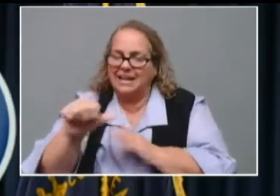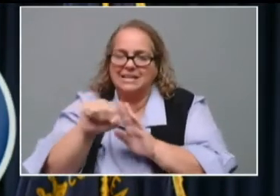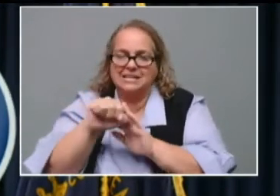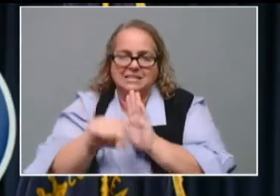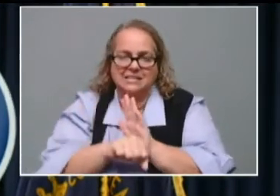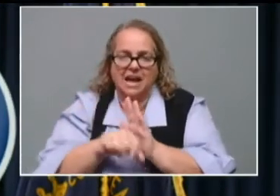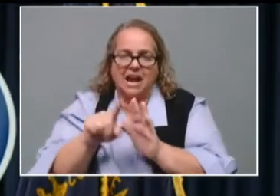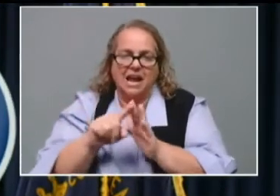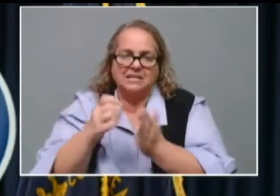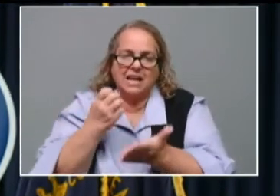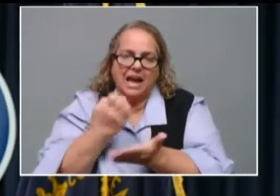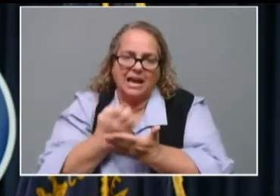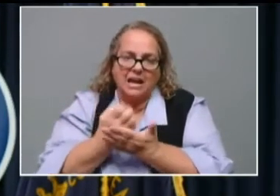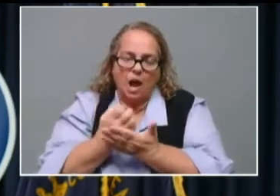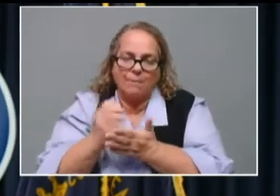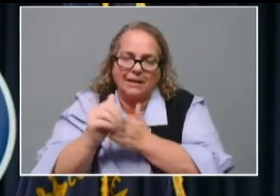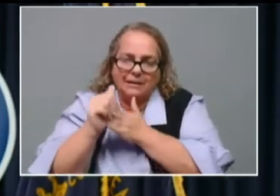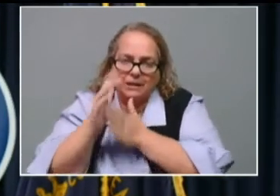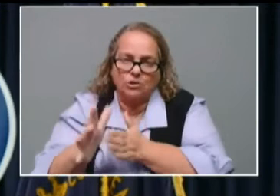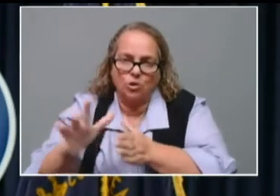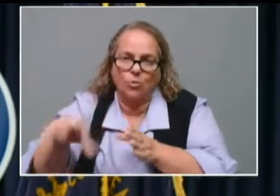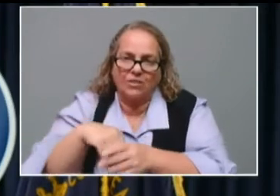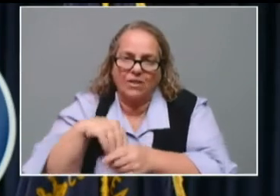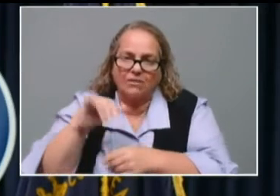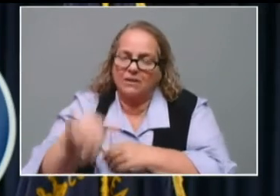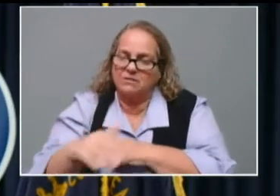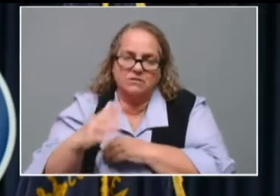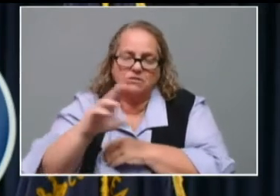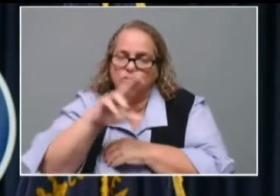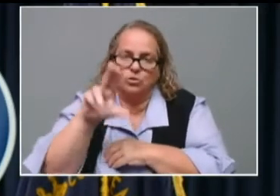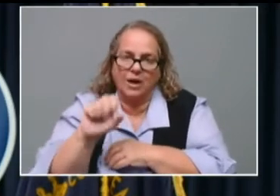this country. That's something we have all been hungry for for a long time,